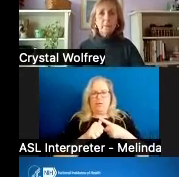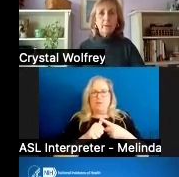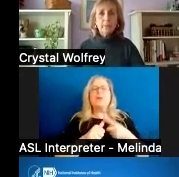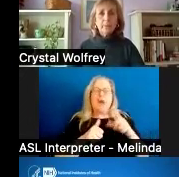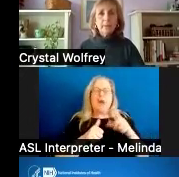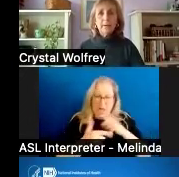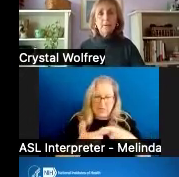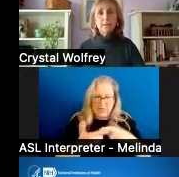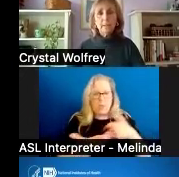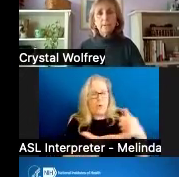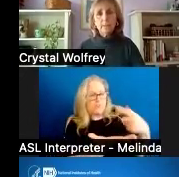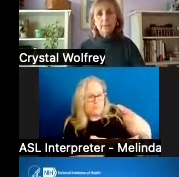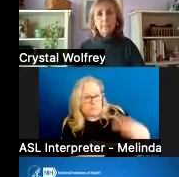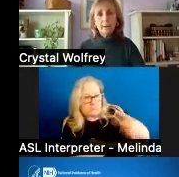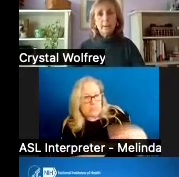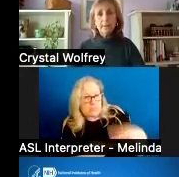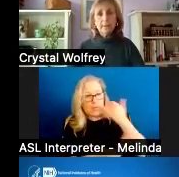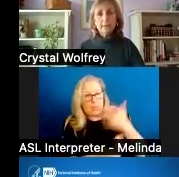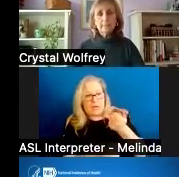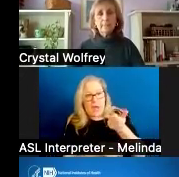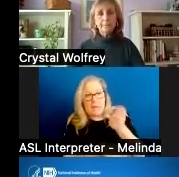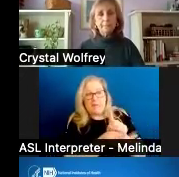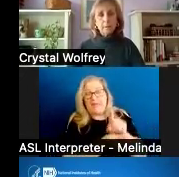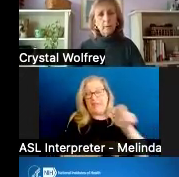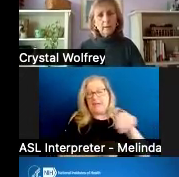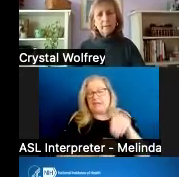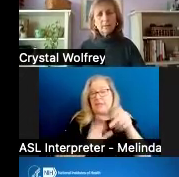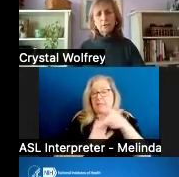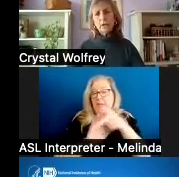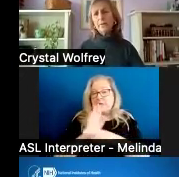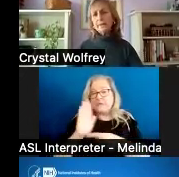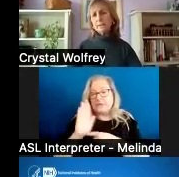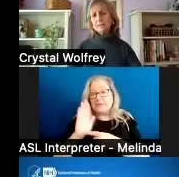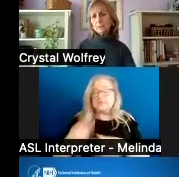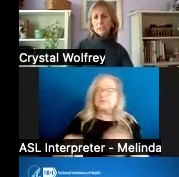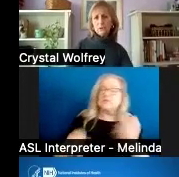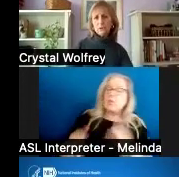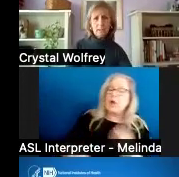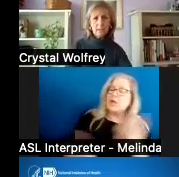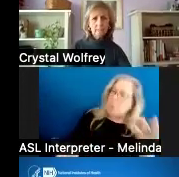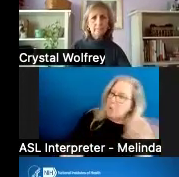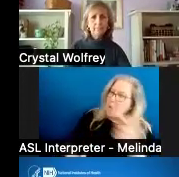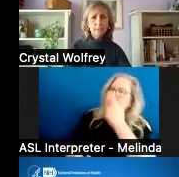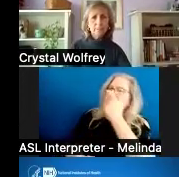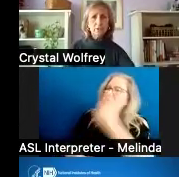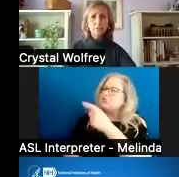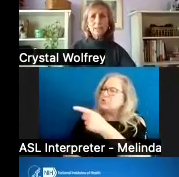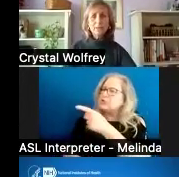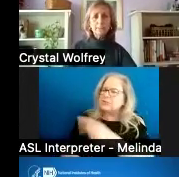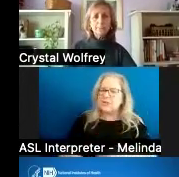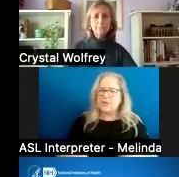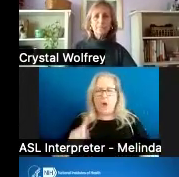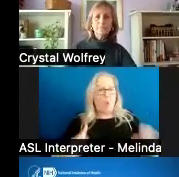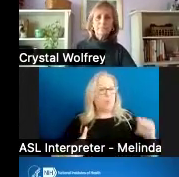whether we can meet those needs within the policies. Okay, so Sean thinks that's really interesting. Elyse Sullivan, PhD: Sean is back. We've got Sean.